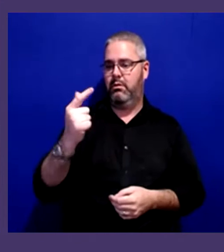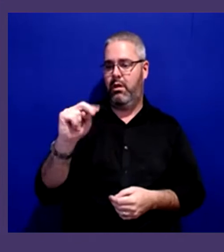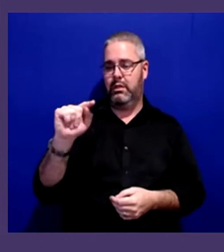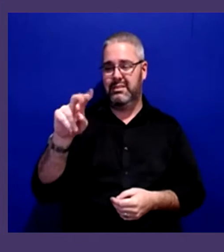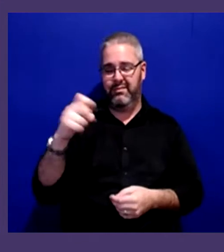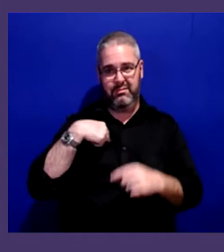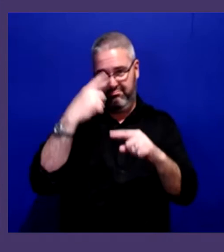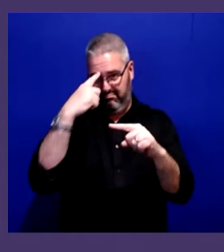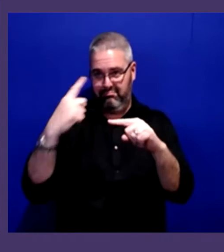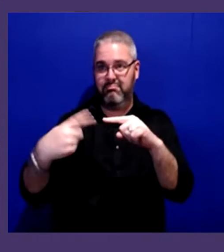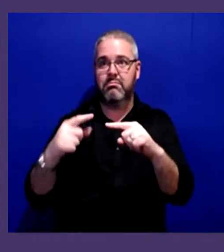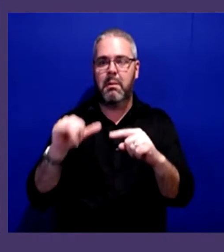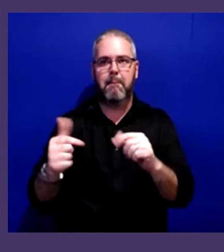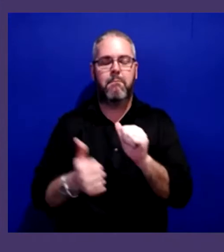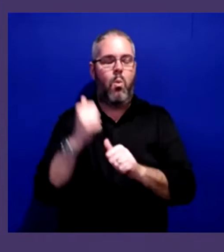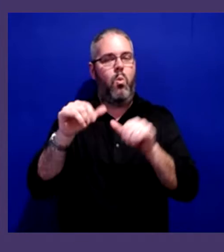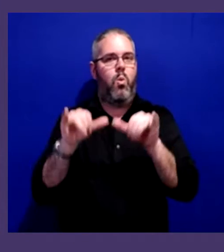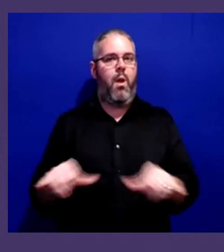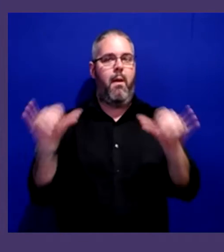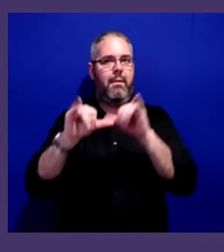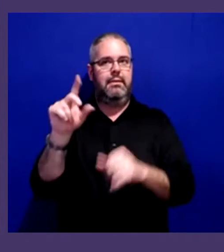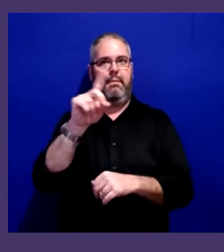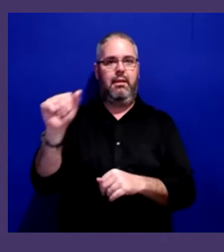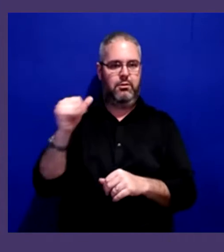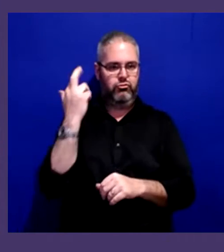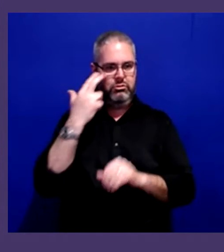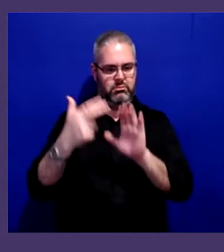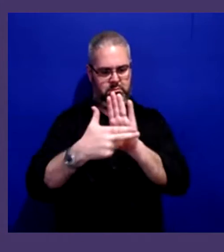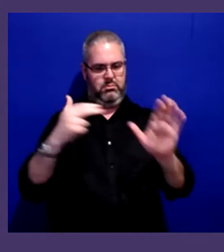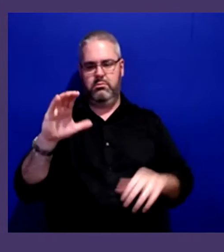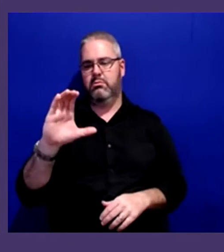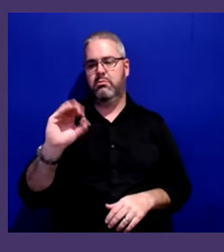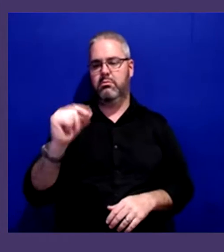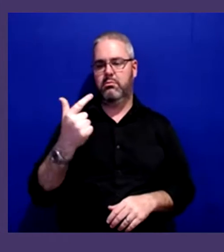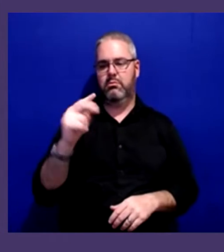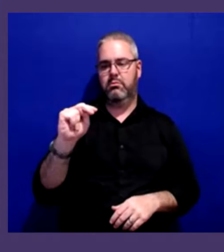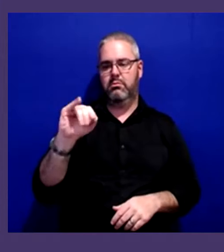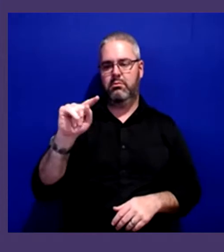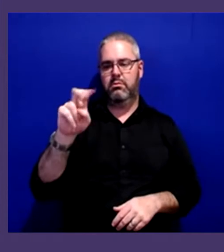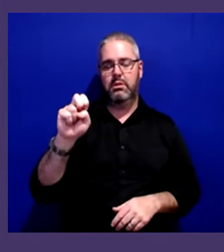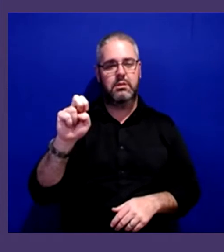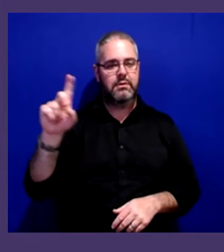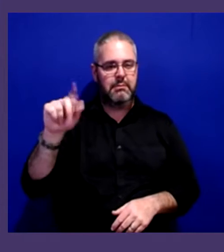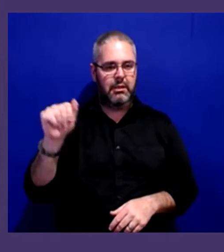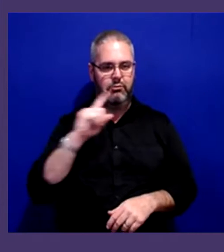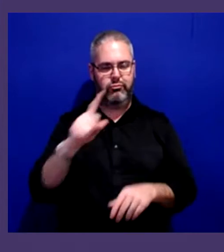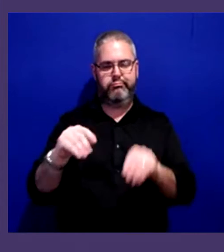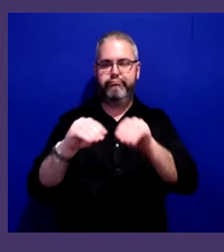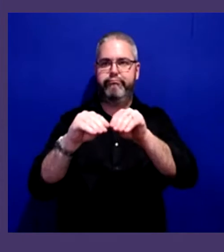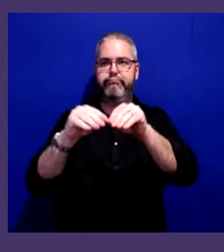Which makes sense because the word cognitive disability is an umbrella term for many different conditions,